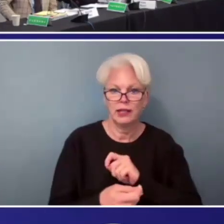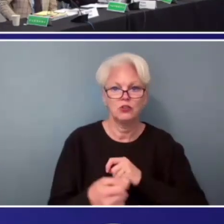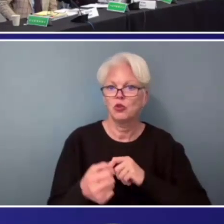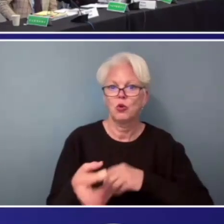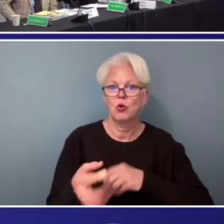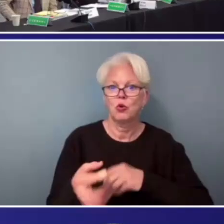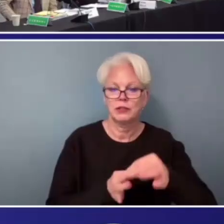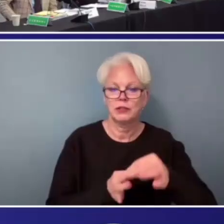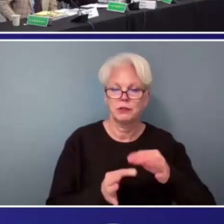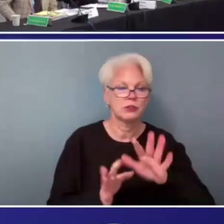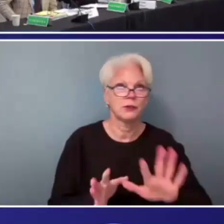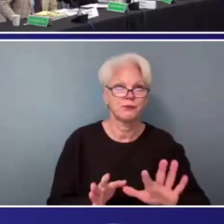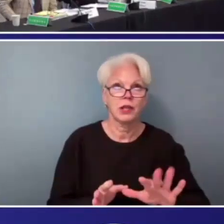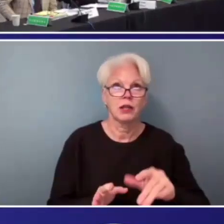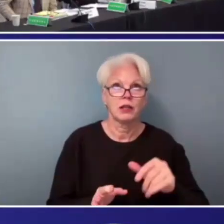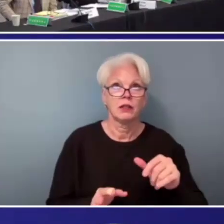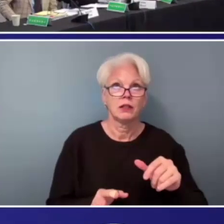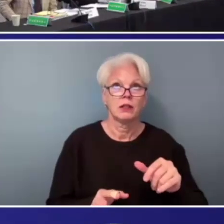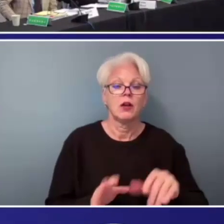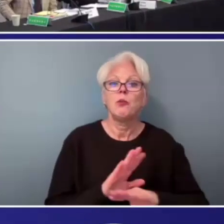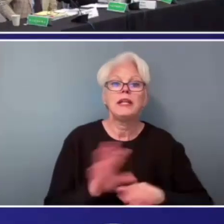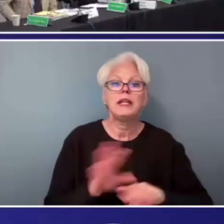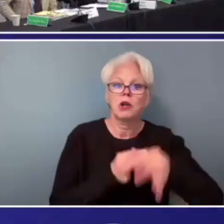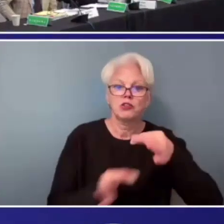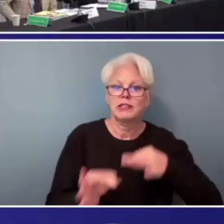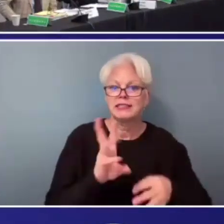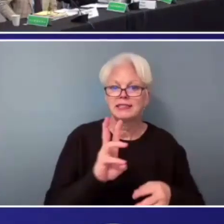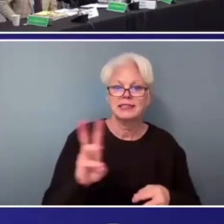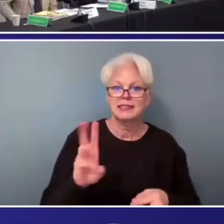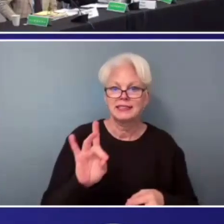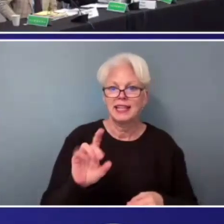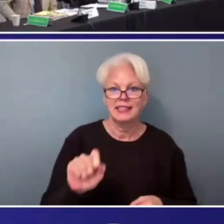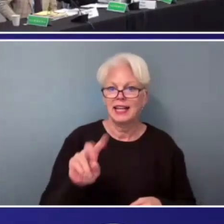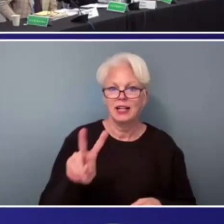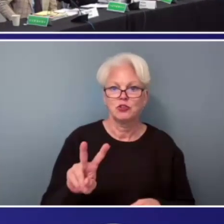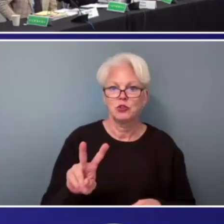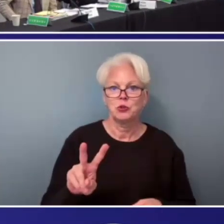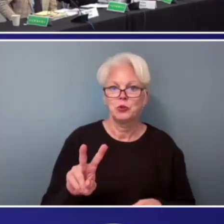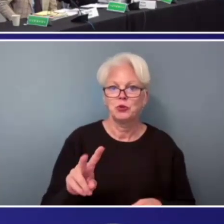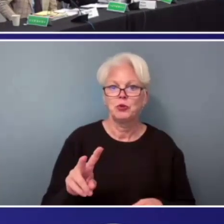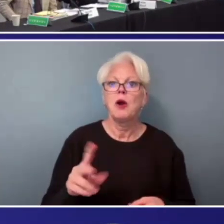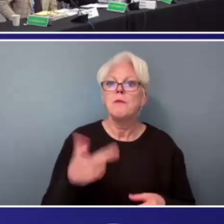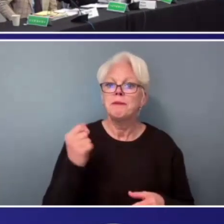to not replace the definition of 668.2 because Congress literally pointed to